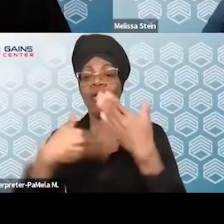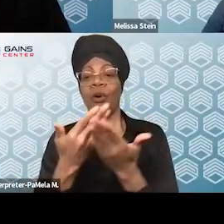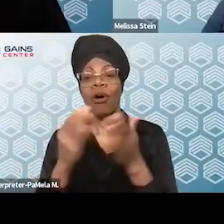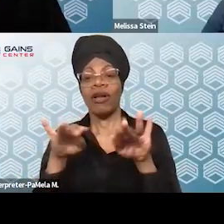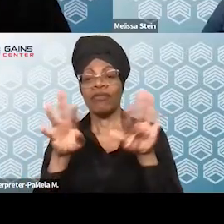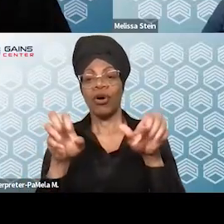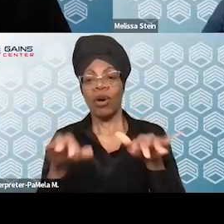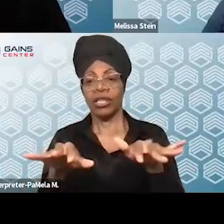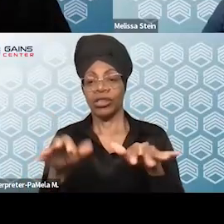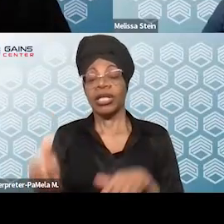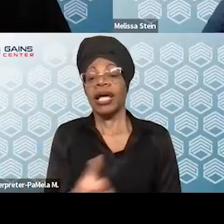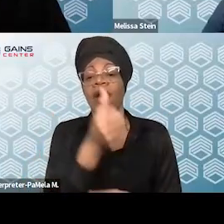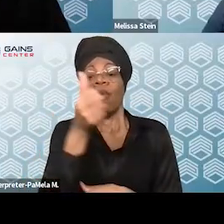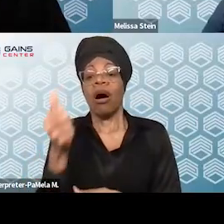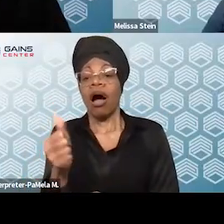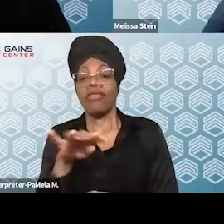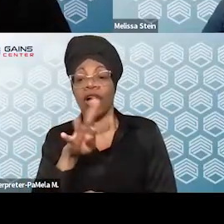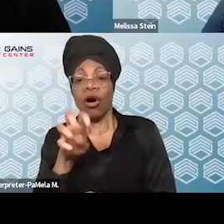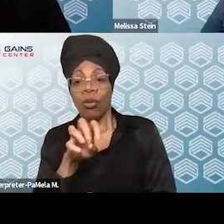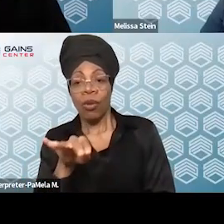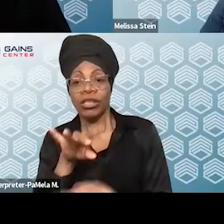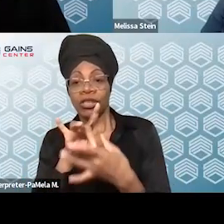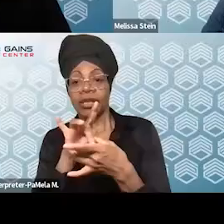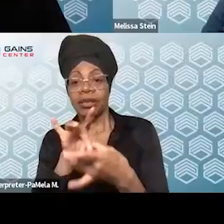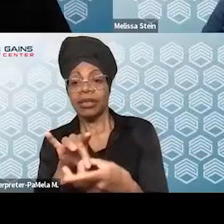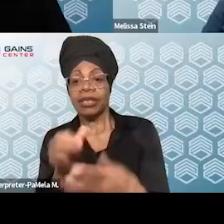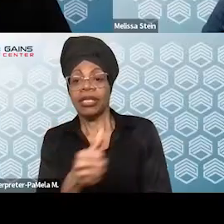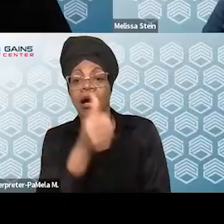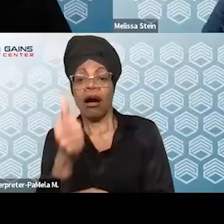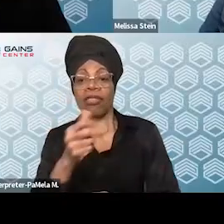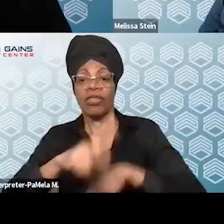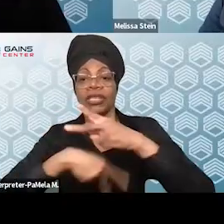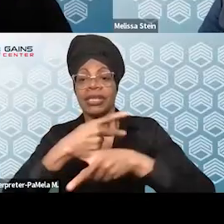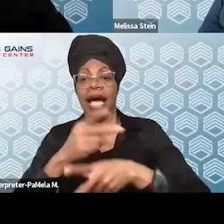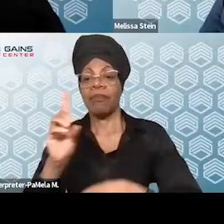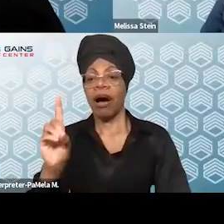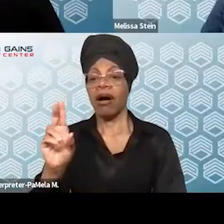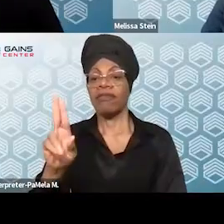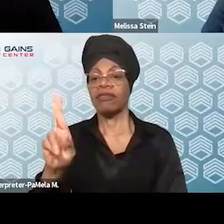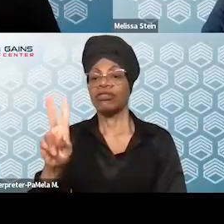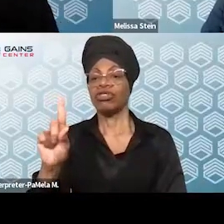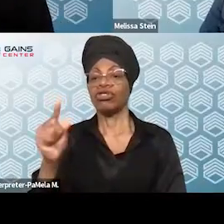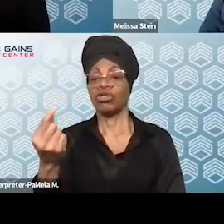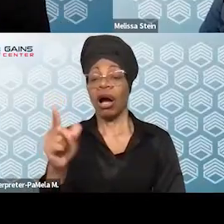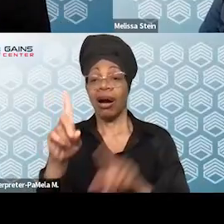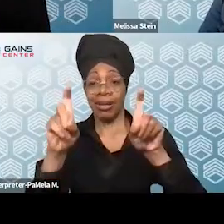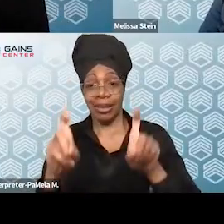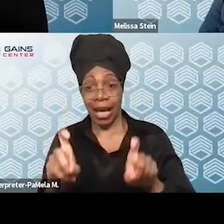There were other questions about the other types of drug tests that might be out there in the field.